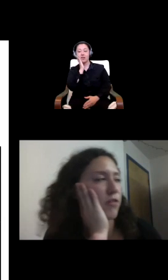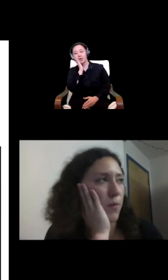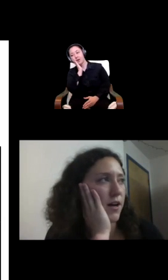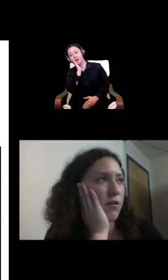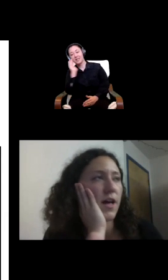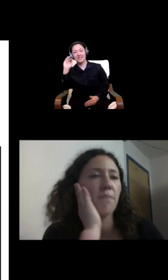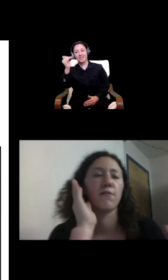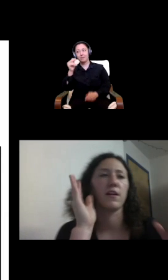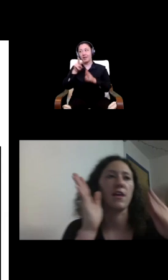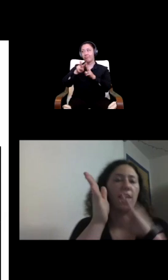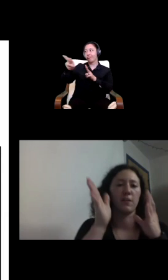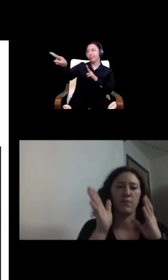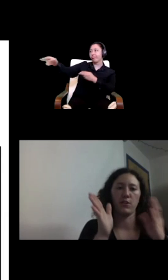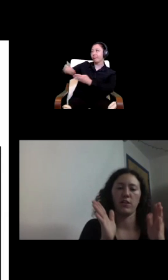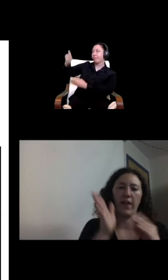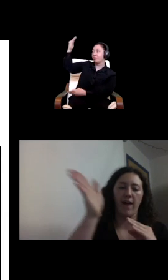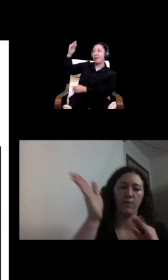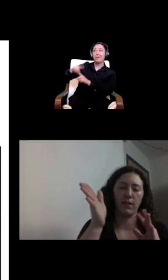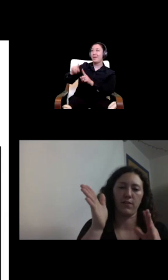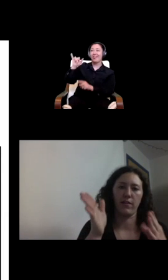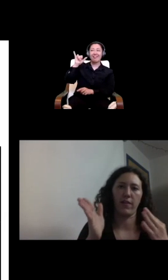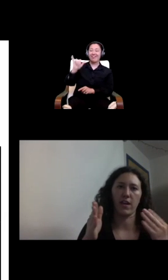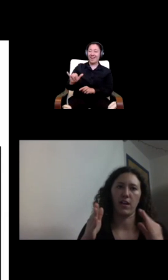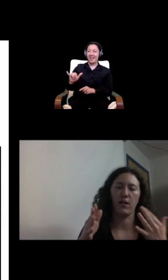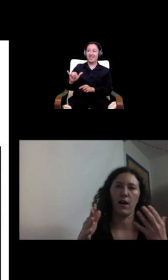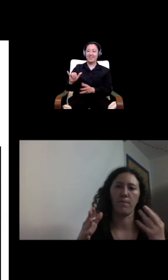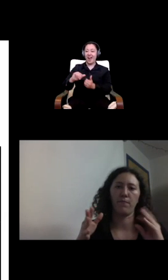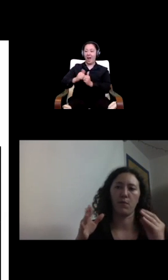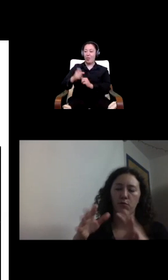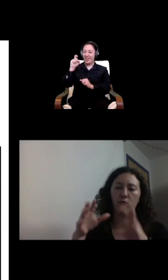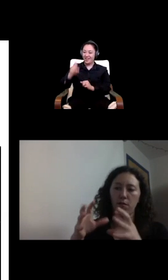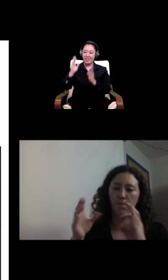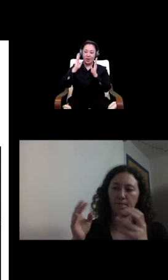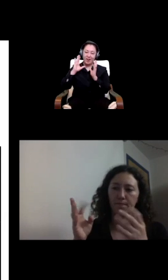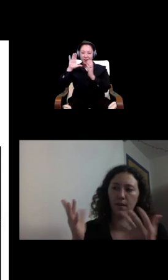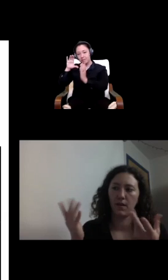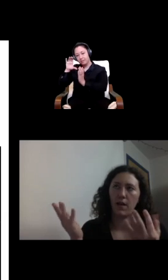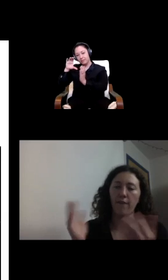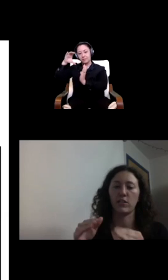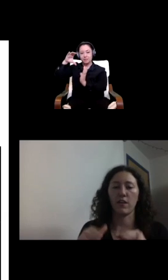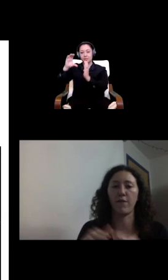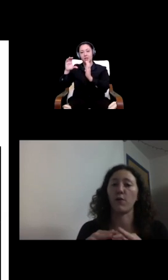the window but that is the position they have themselves and so that they can most efficiently